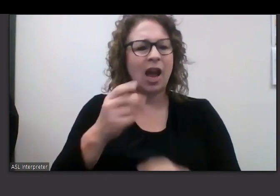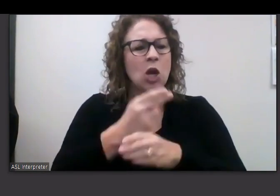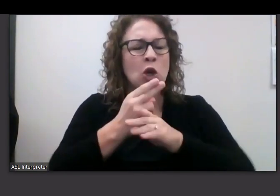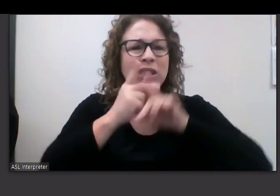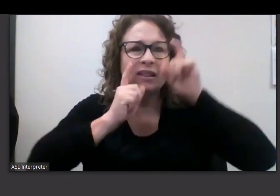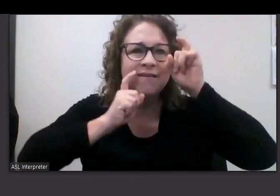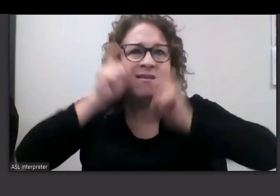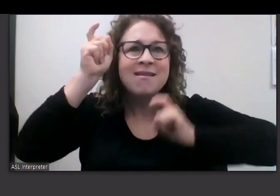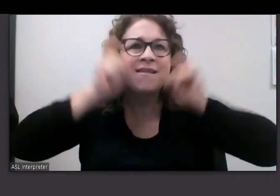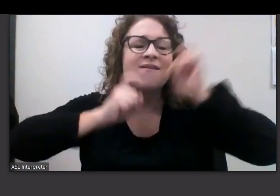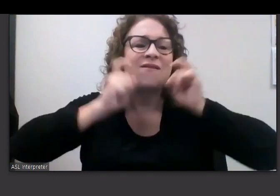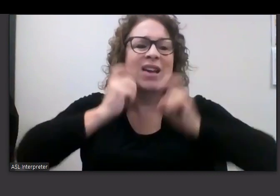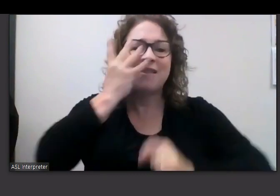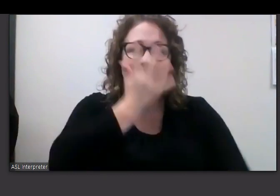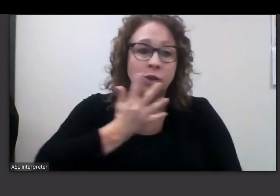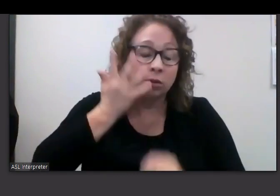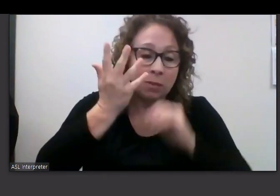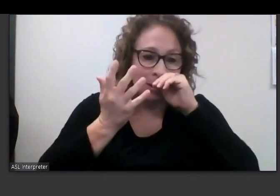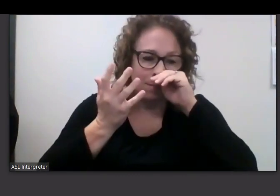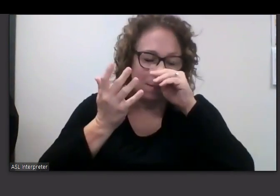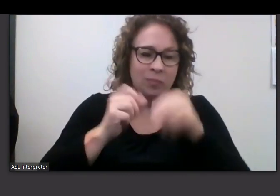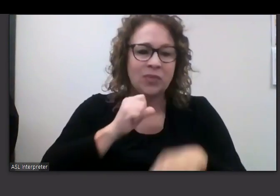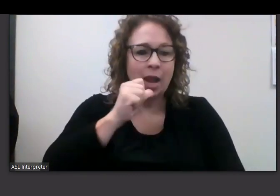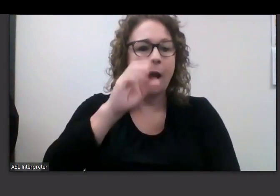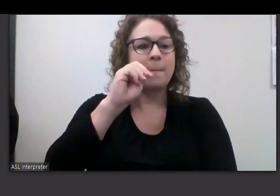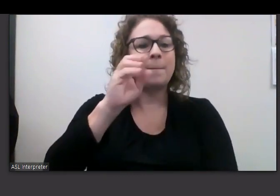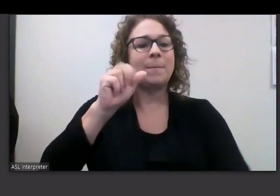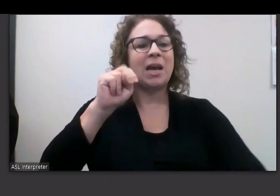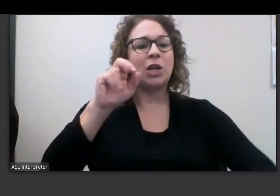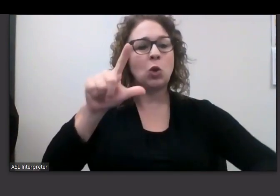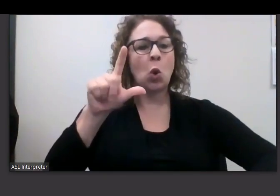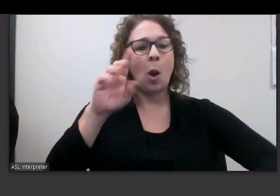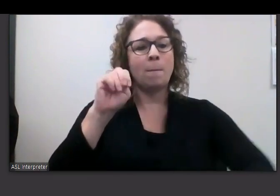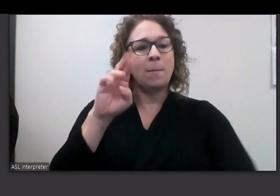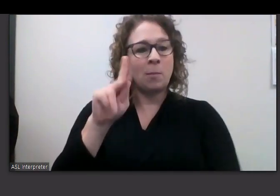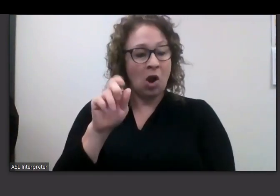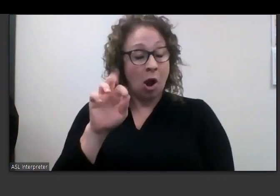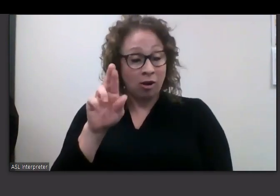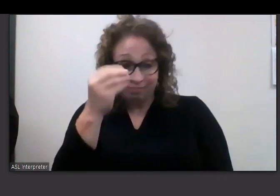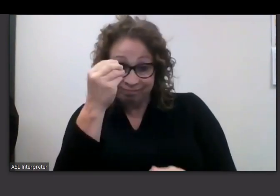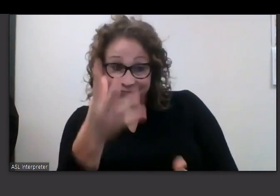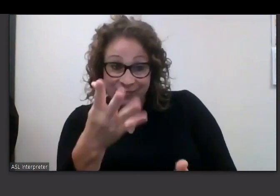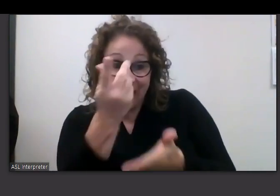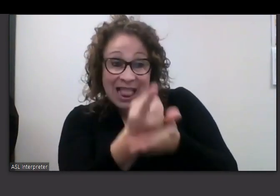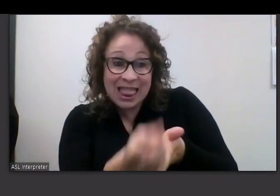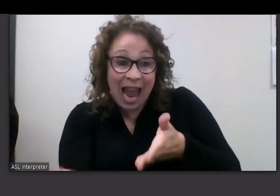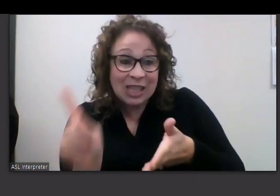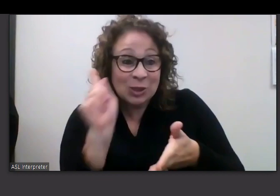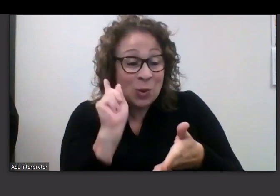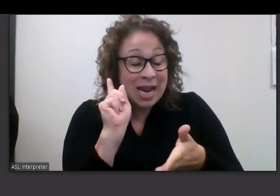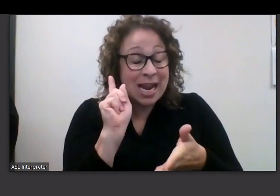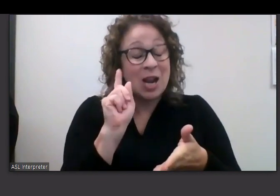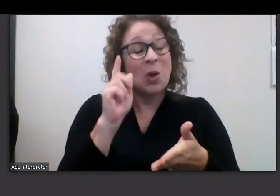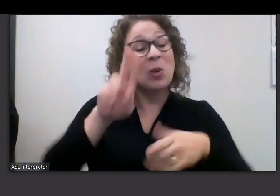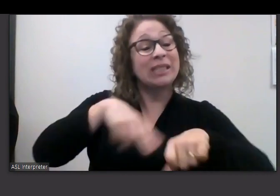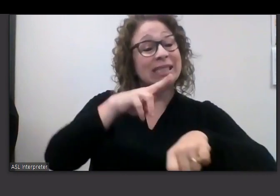And by the way last week was National ASL interpreter appreciation day, last Wednesday,